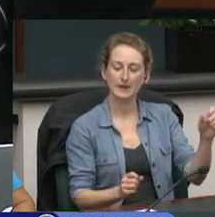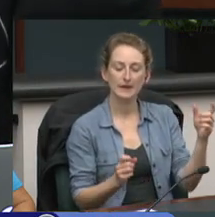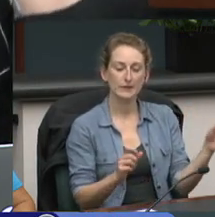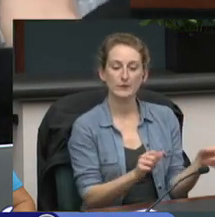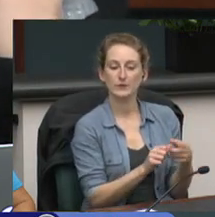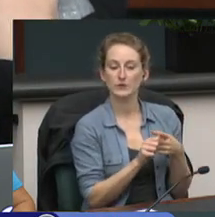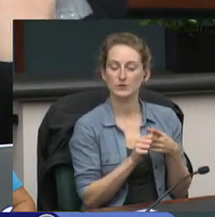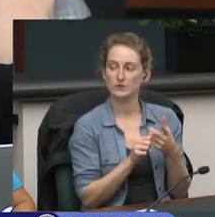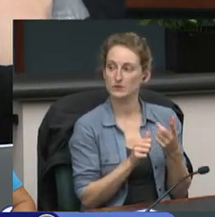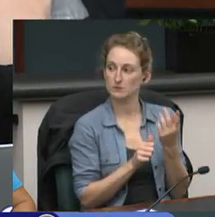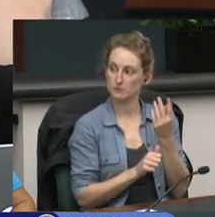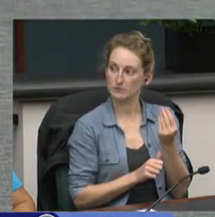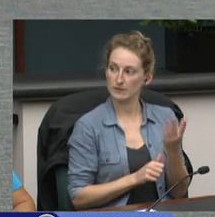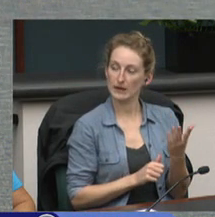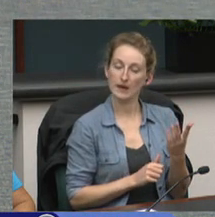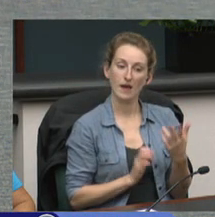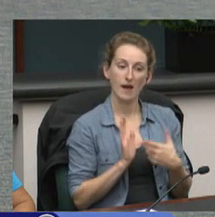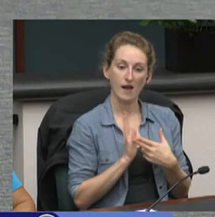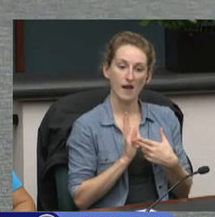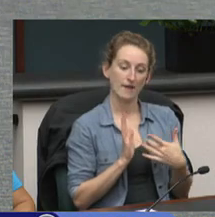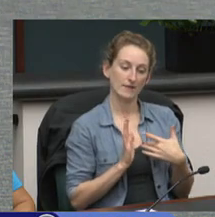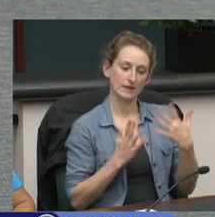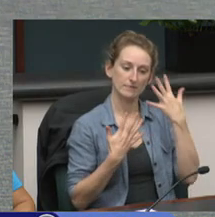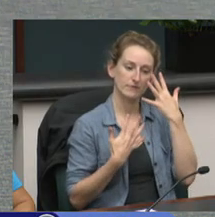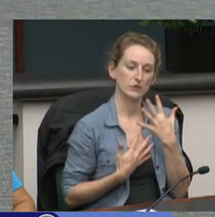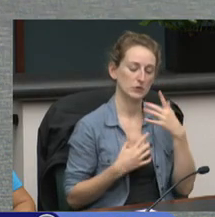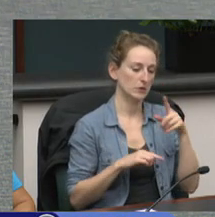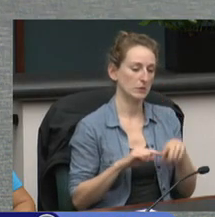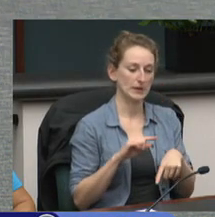unfortunate that we can't stick to the topic at hand or at least try to relate